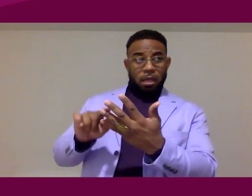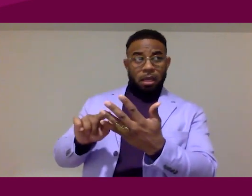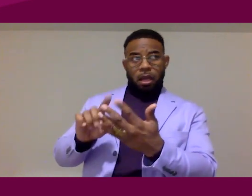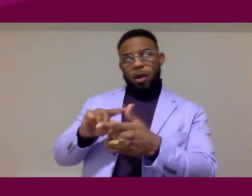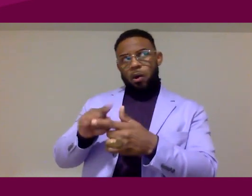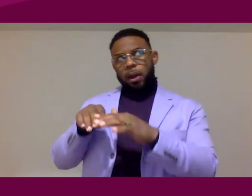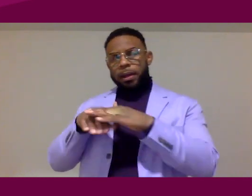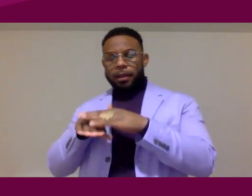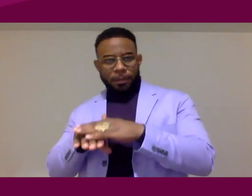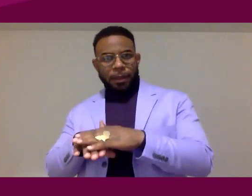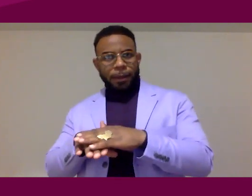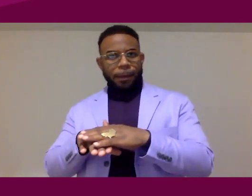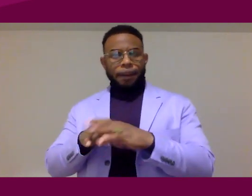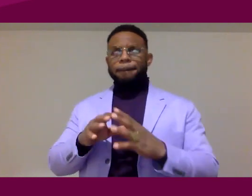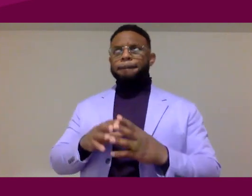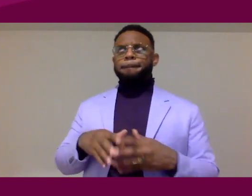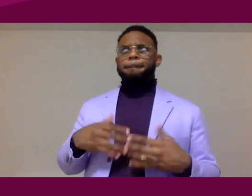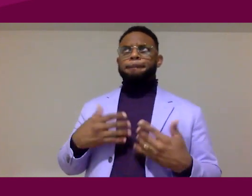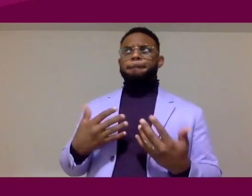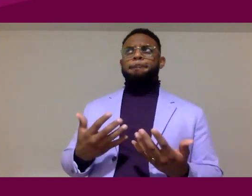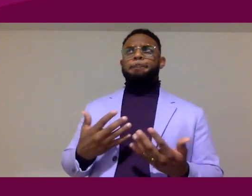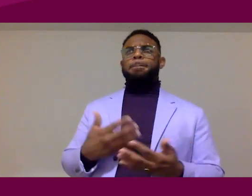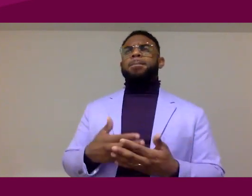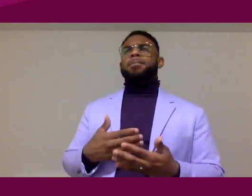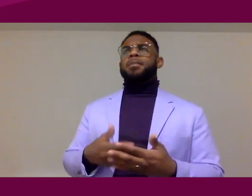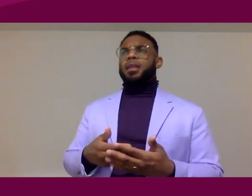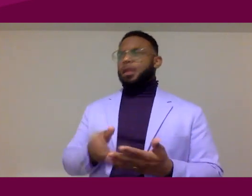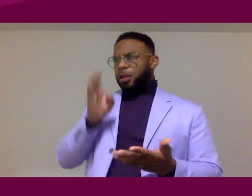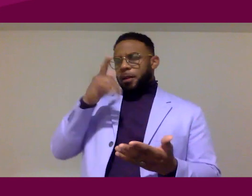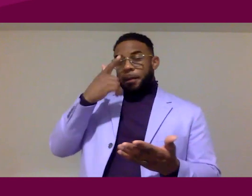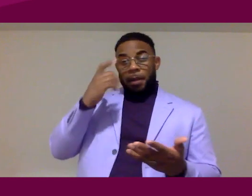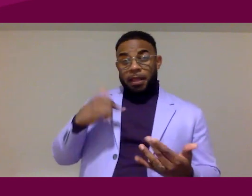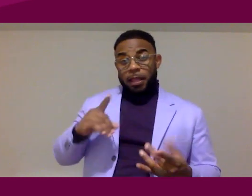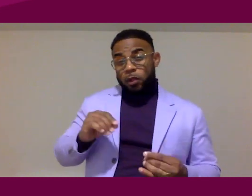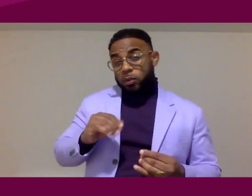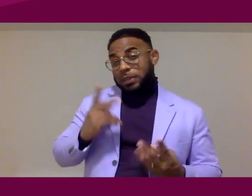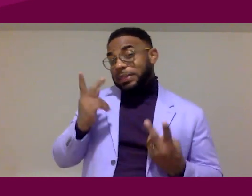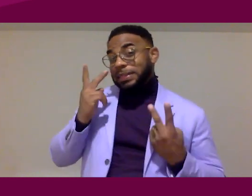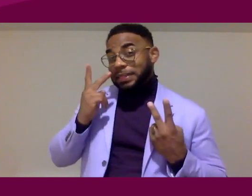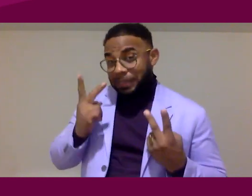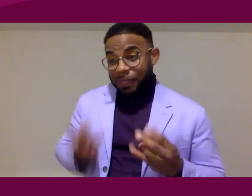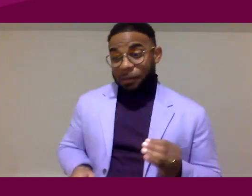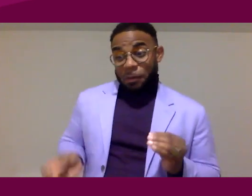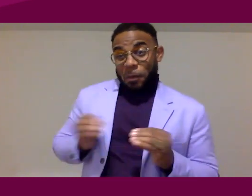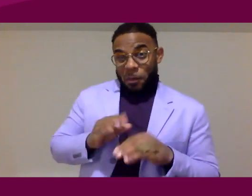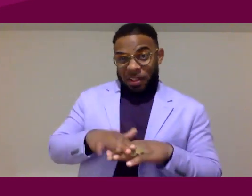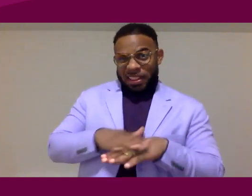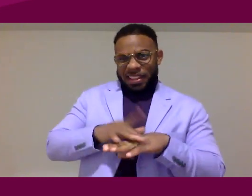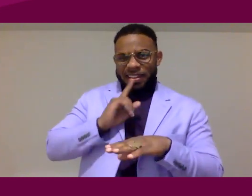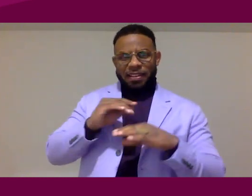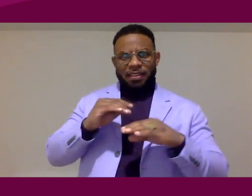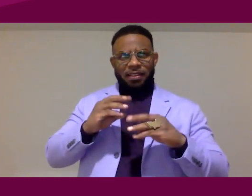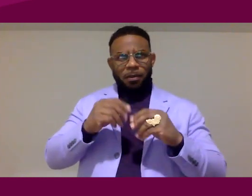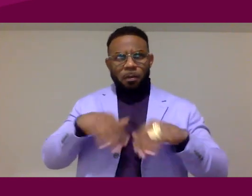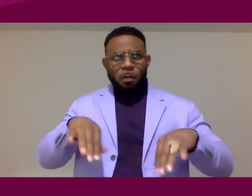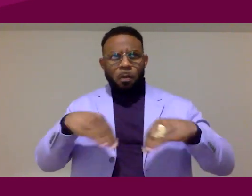or accessibility because they do see more that it is a market opportunity for them.